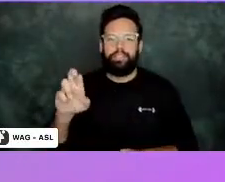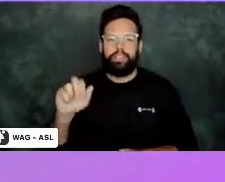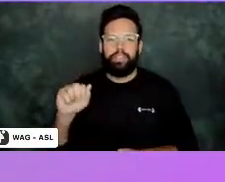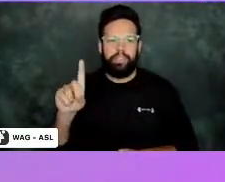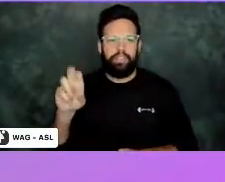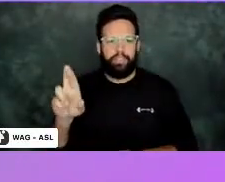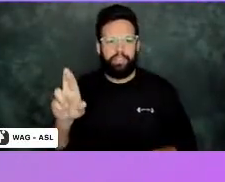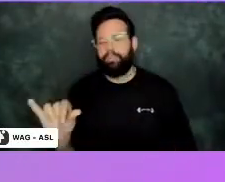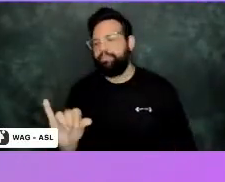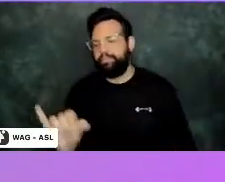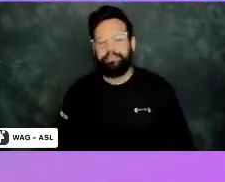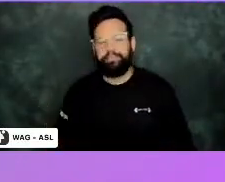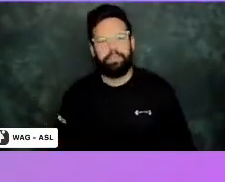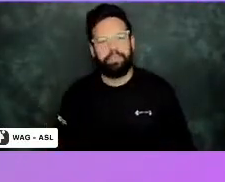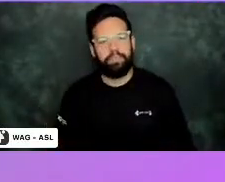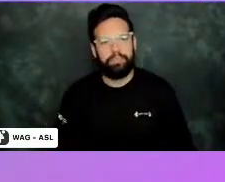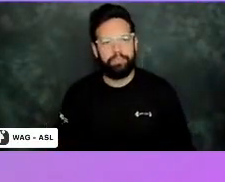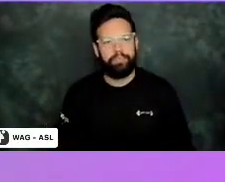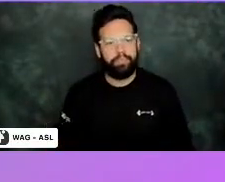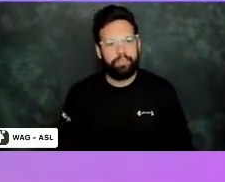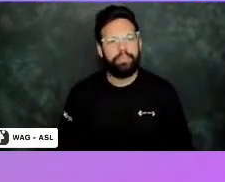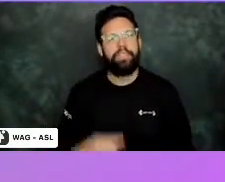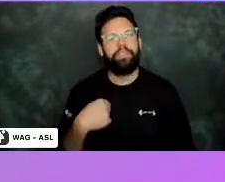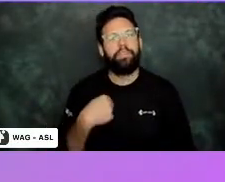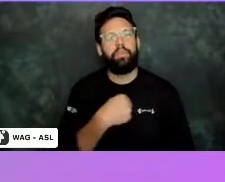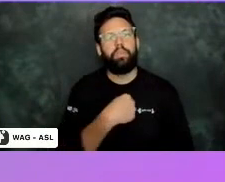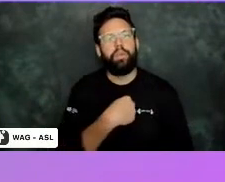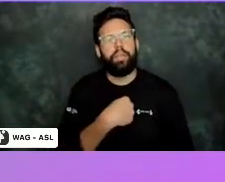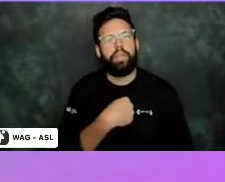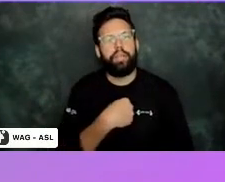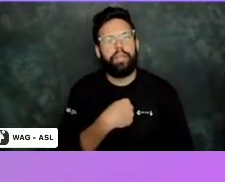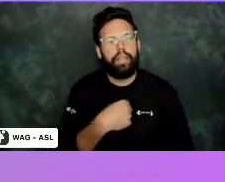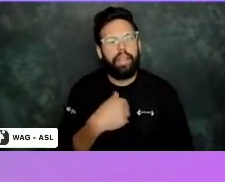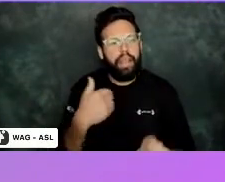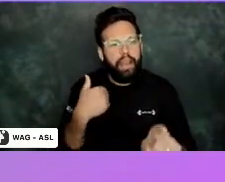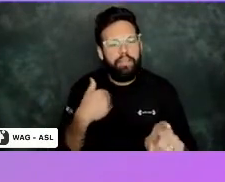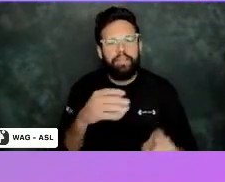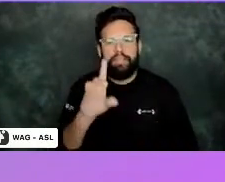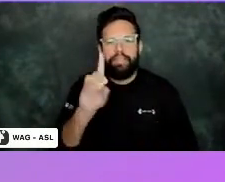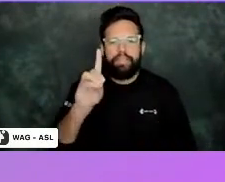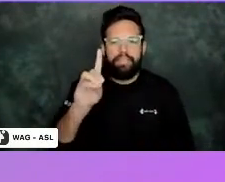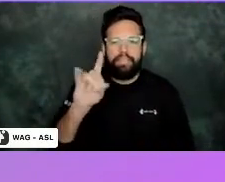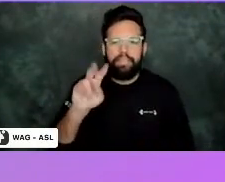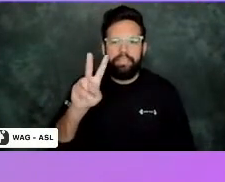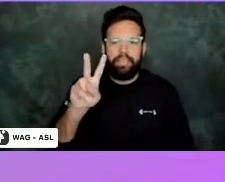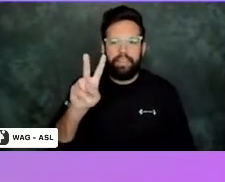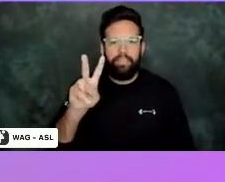So we have this div with an on-click. Let's look at the on-click just to drive home the point of using semantic html.